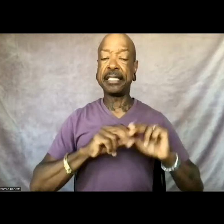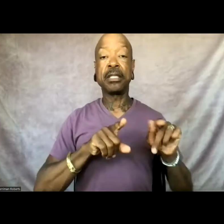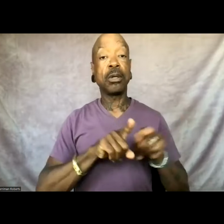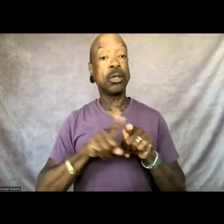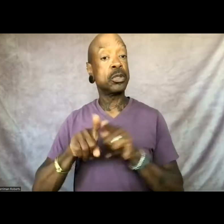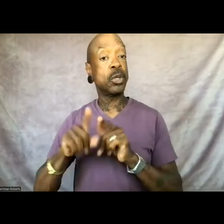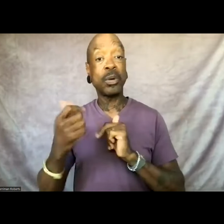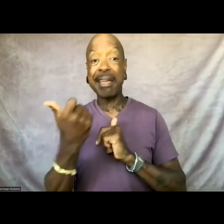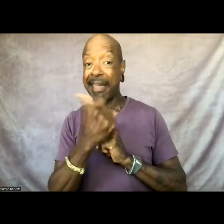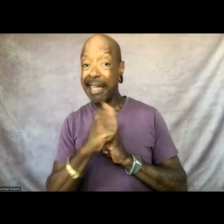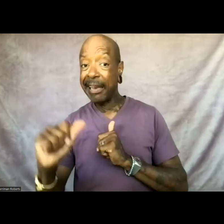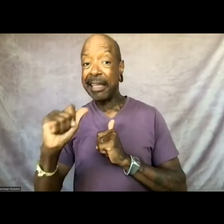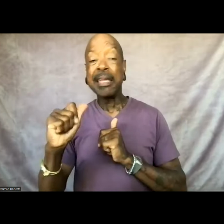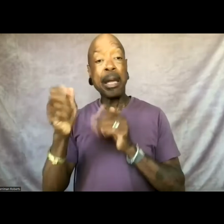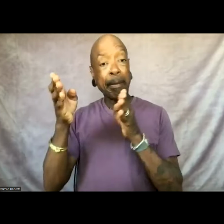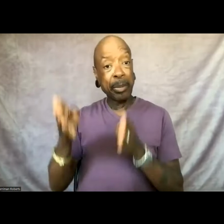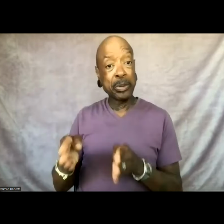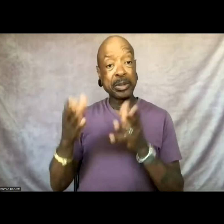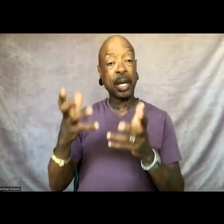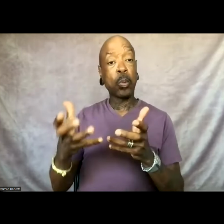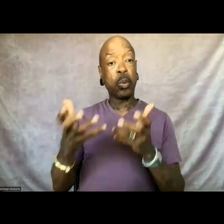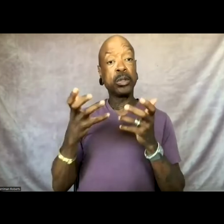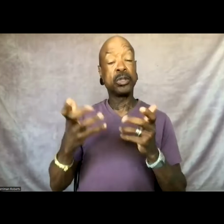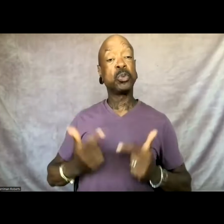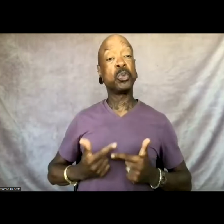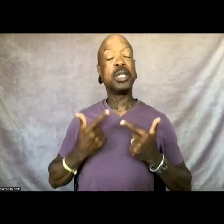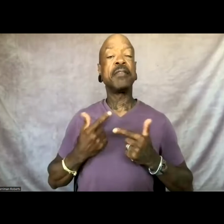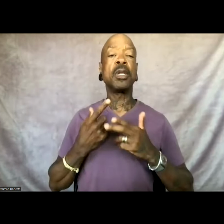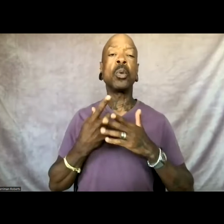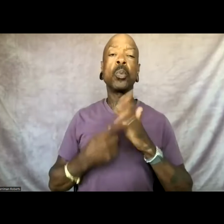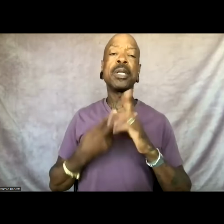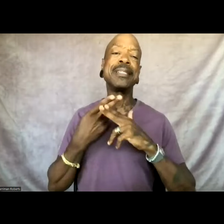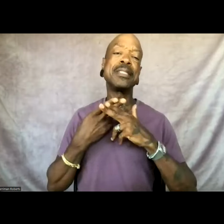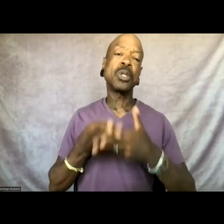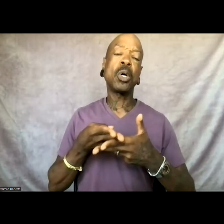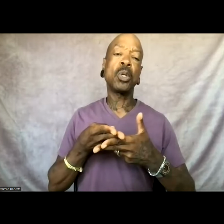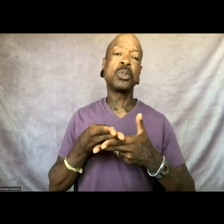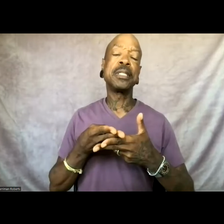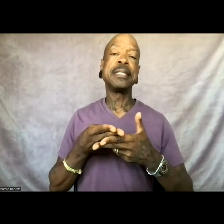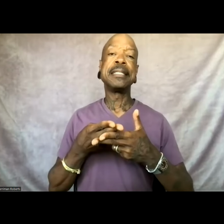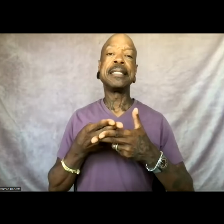applies to all Medicaid funded